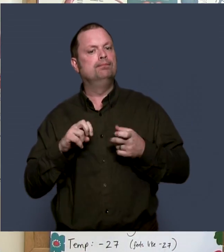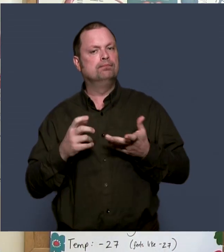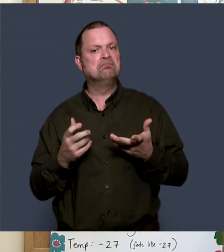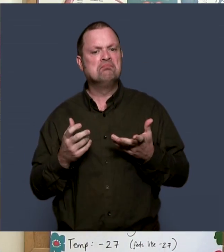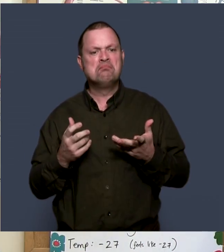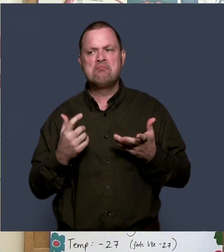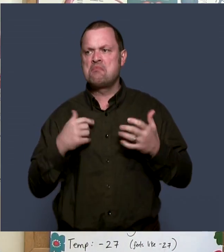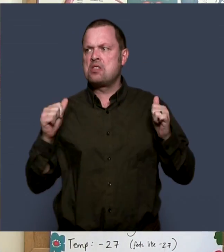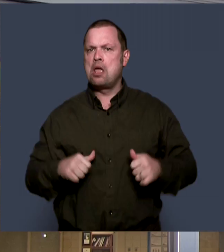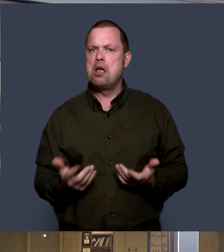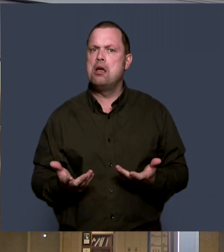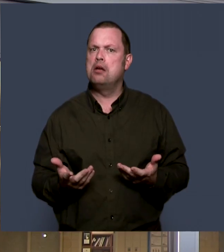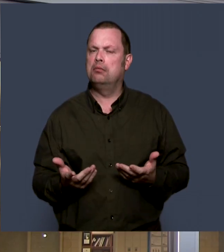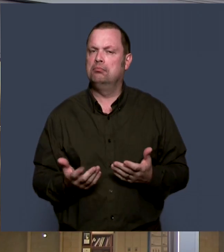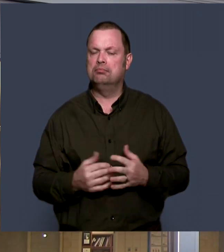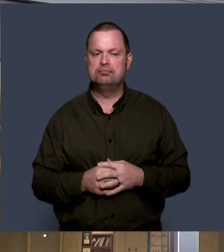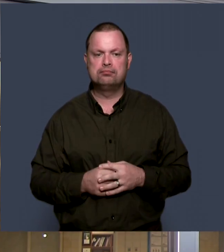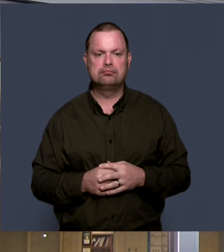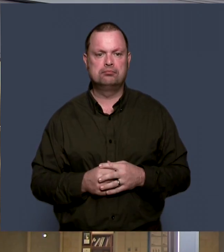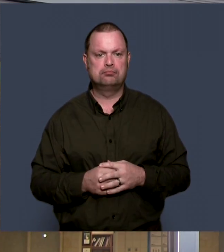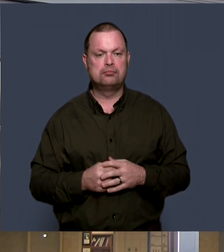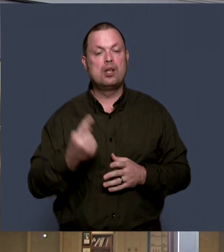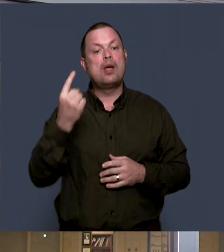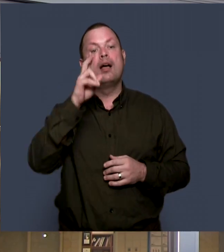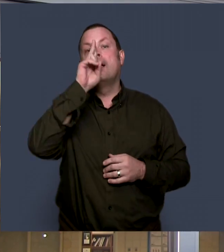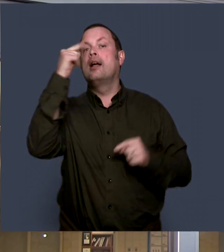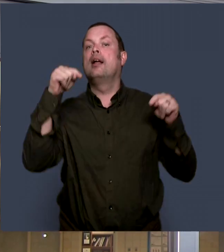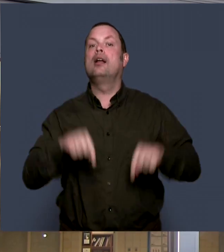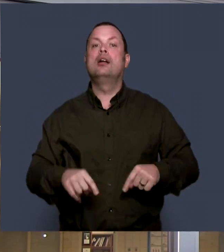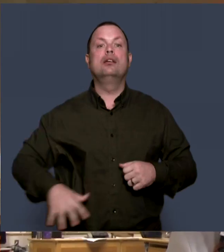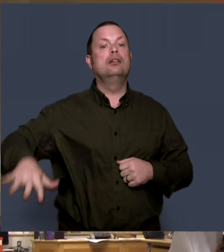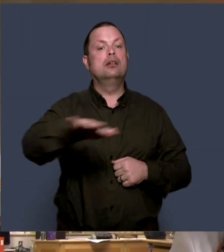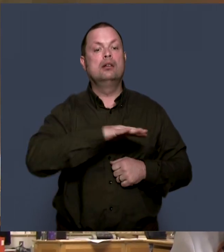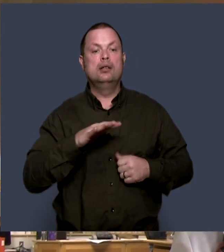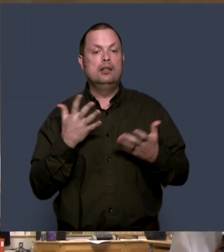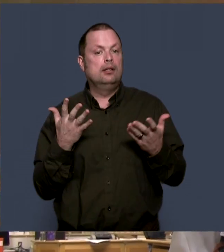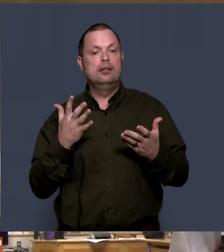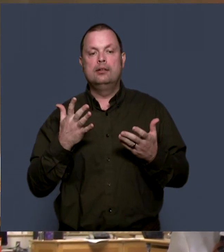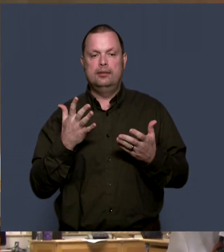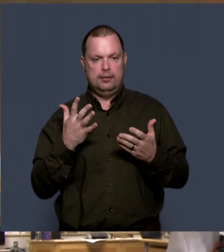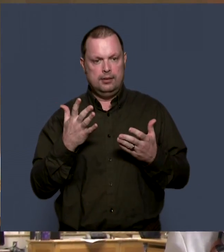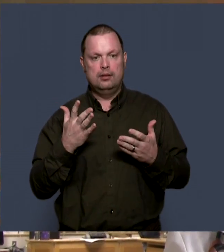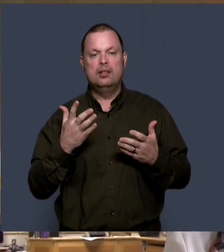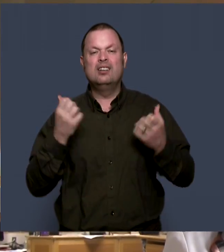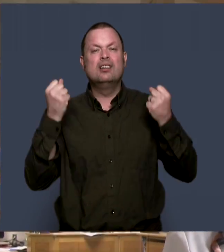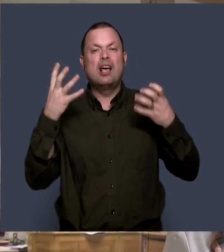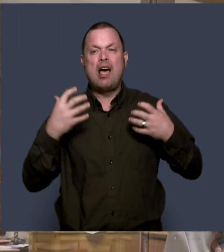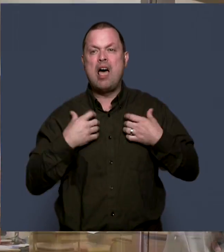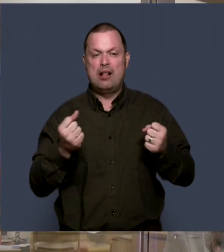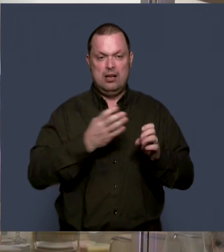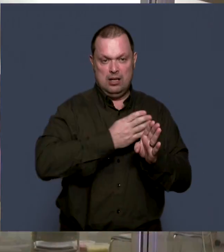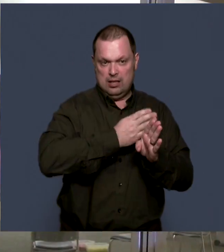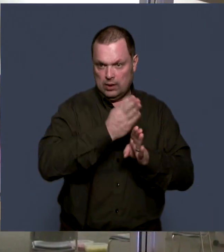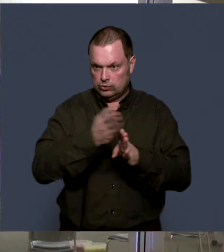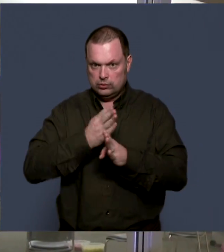because I can control it. [Dr. Pipe] Well, I think one of the distinct features of our programming is that a variety of health care professionals and other professionals